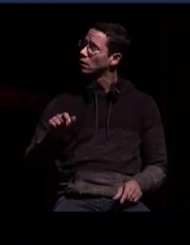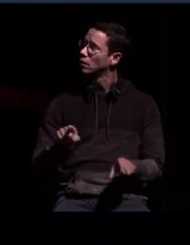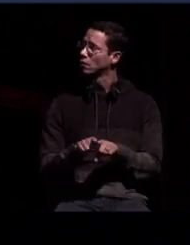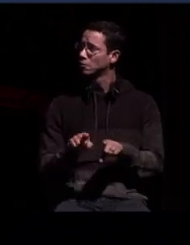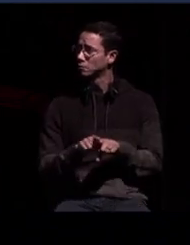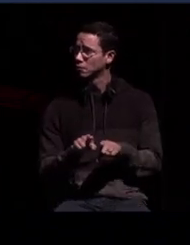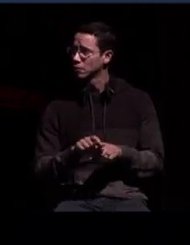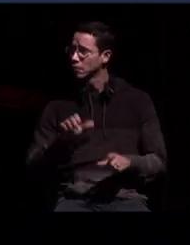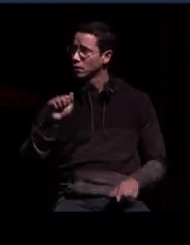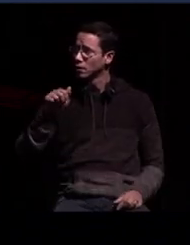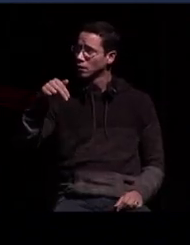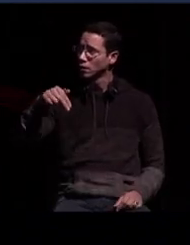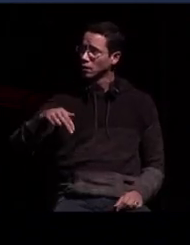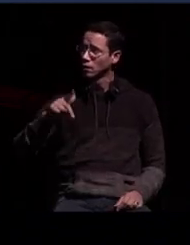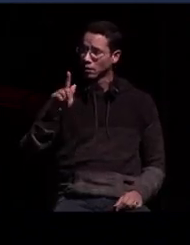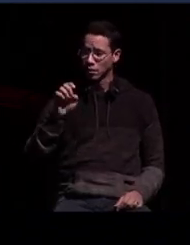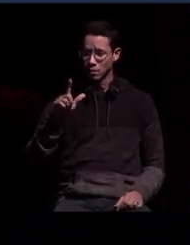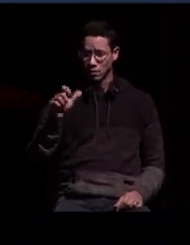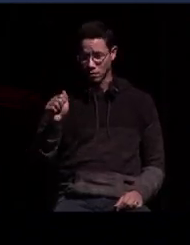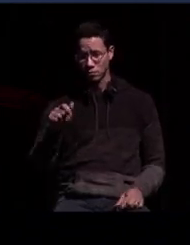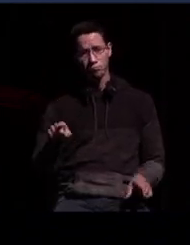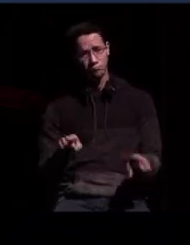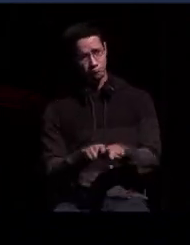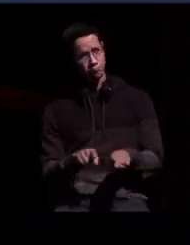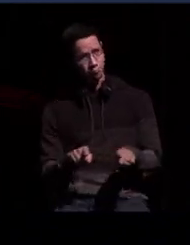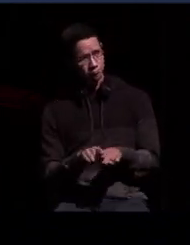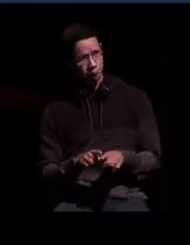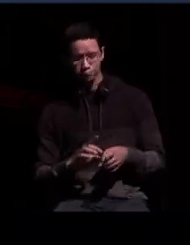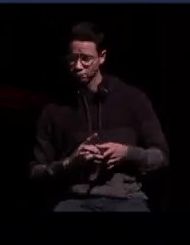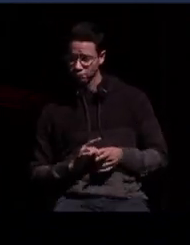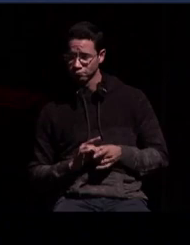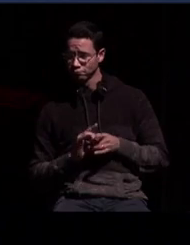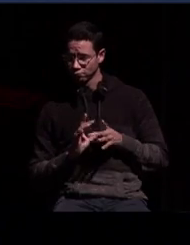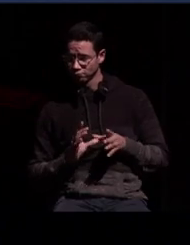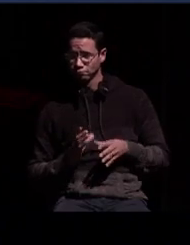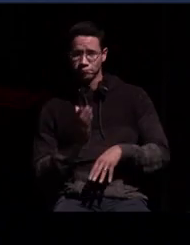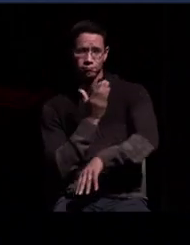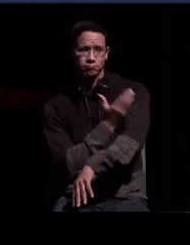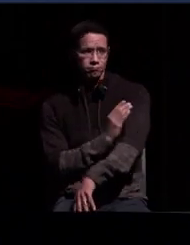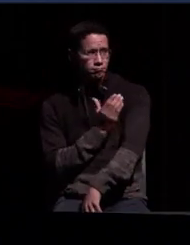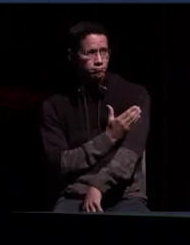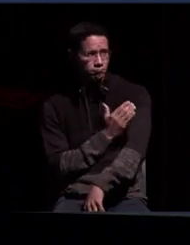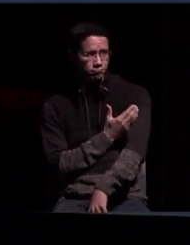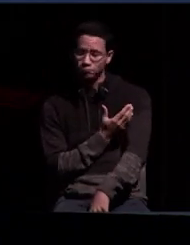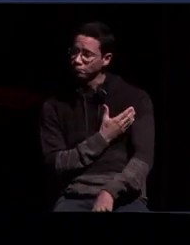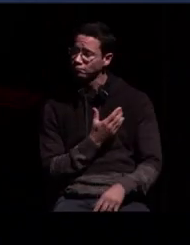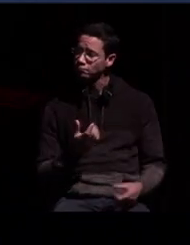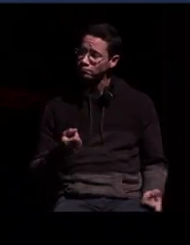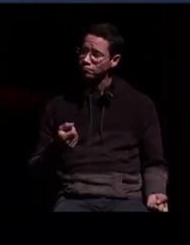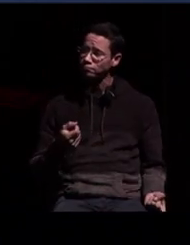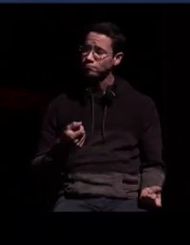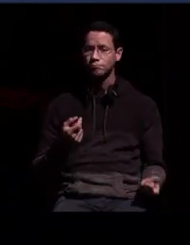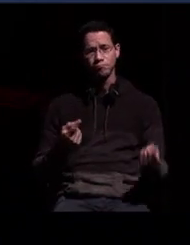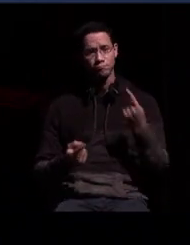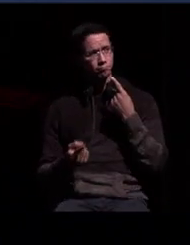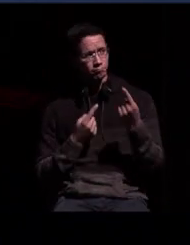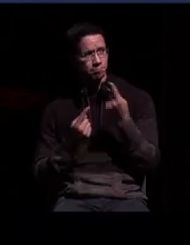If you allow me the exercise of start sending the discussions we are having here